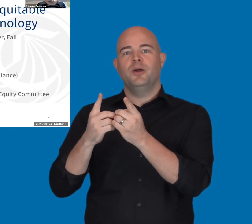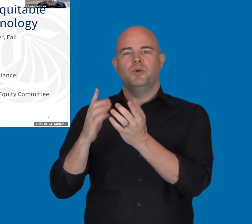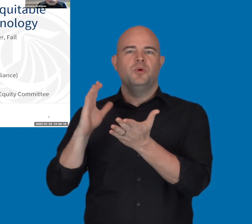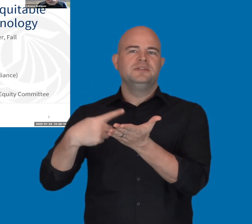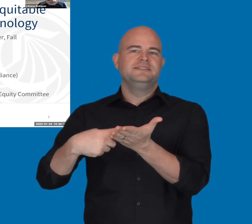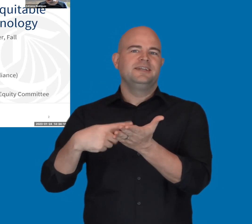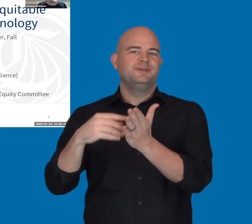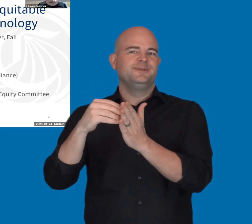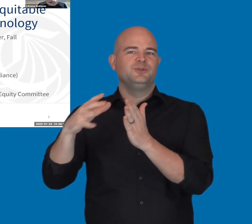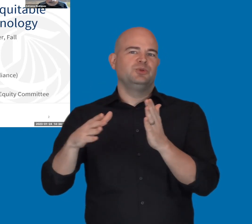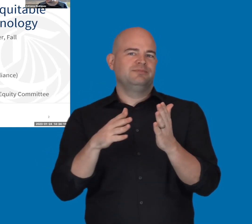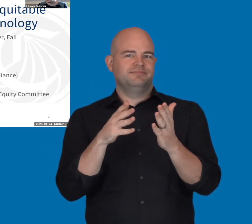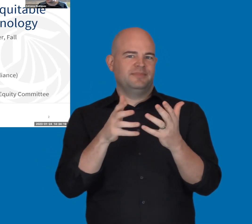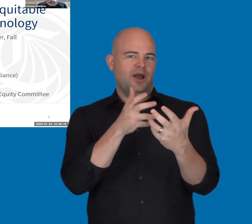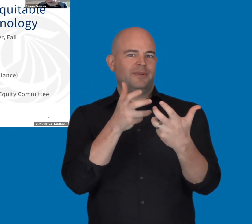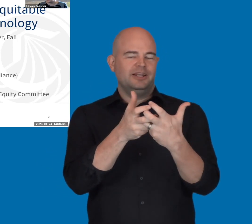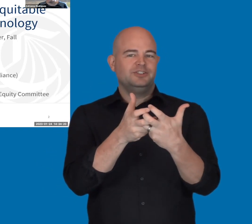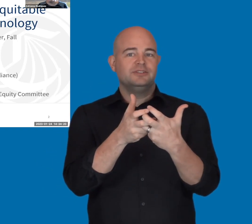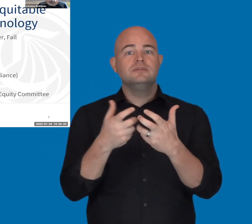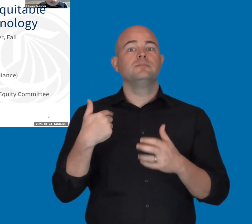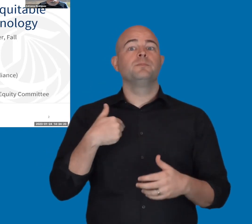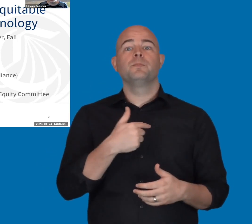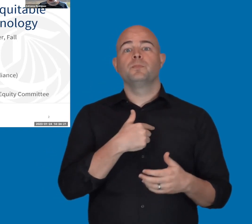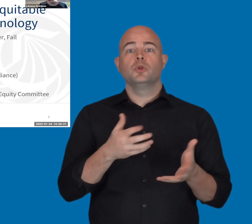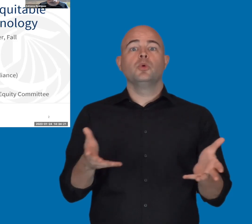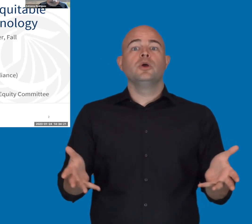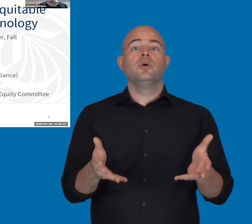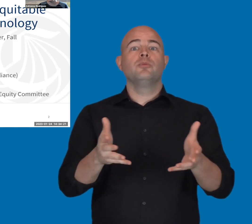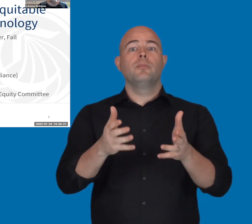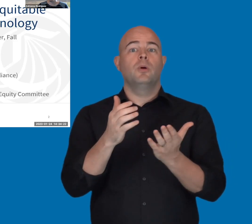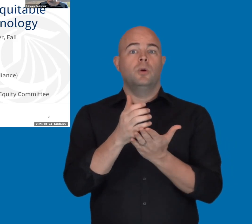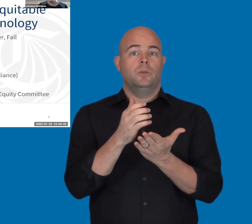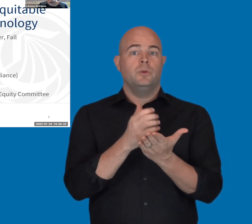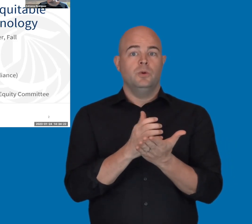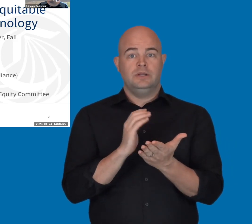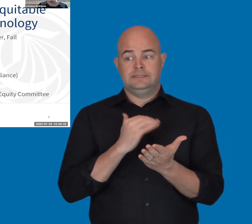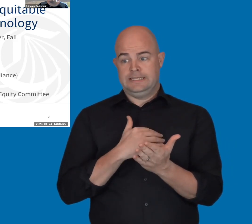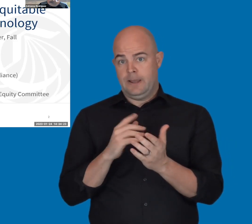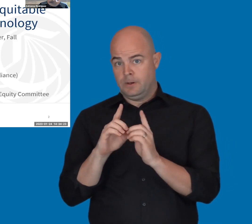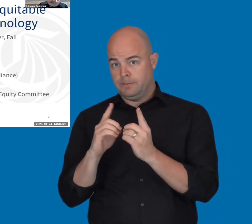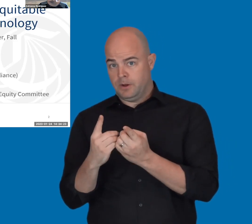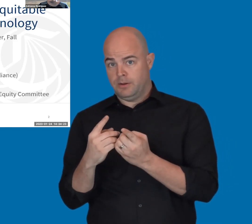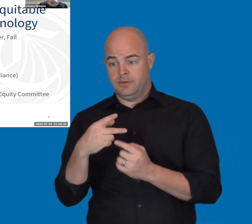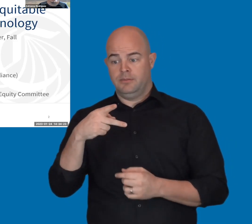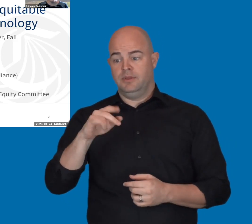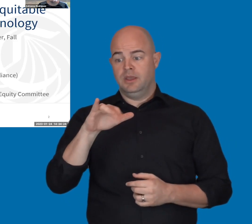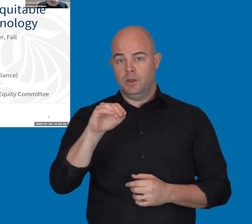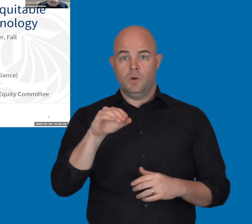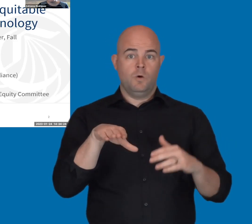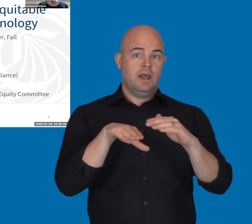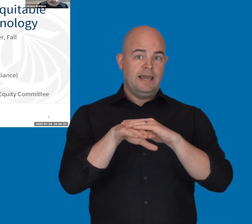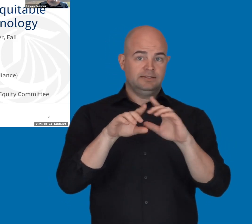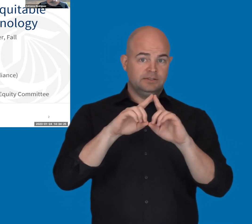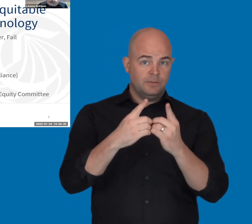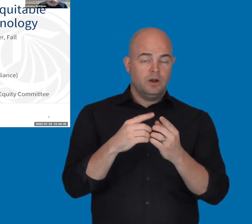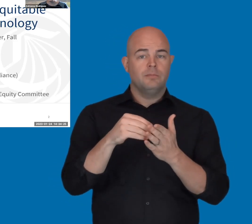And we promote the course. Our department promotes it, the PIO, the ACCESS Department, Student Success and Equity.